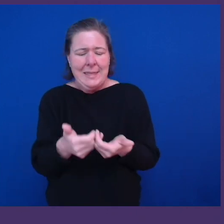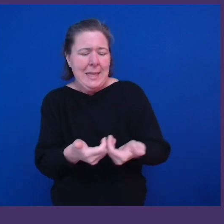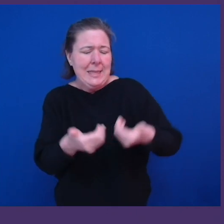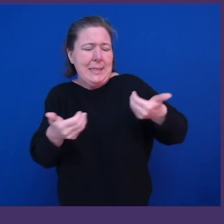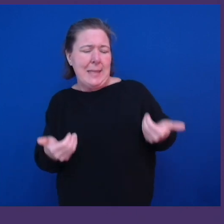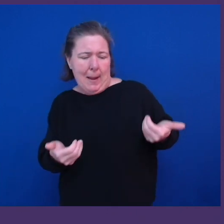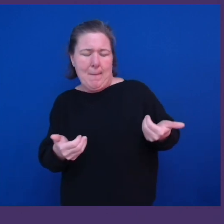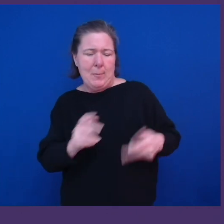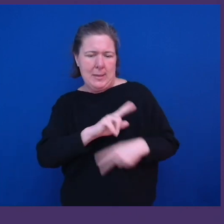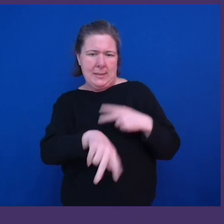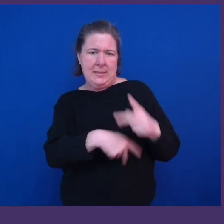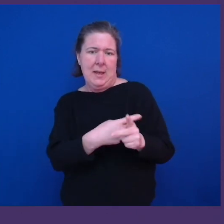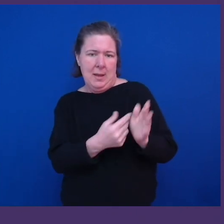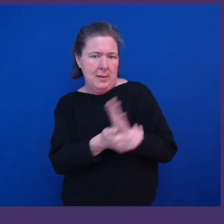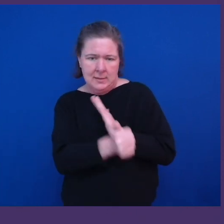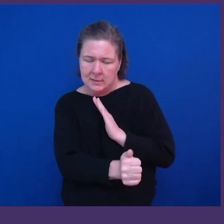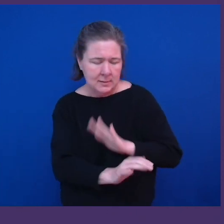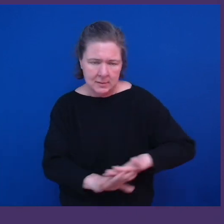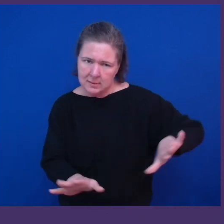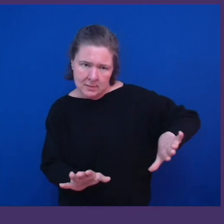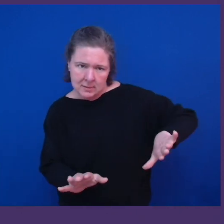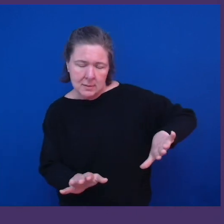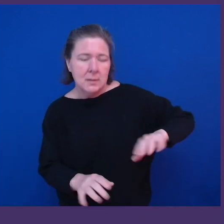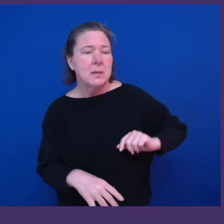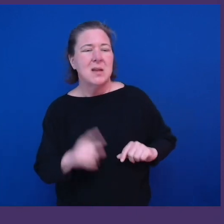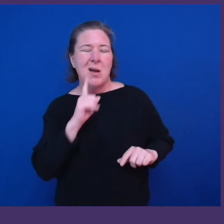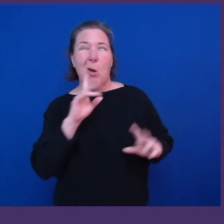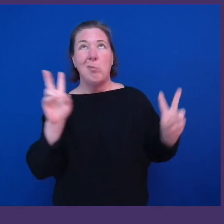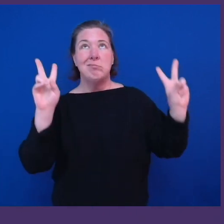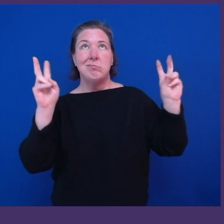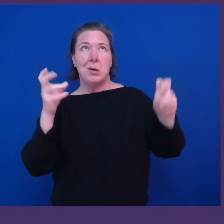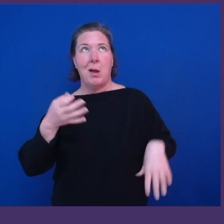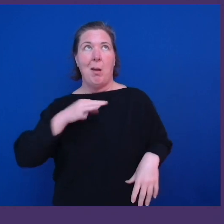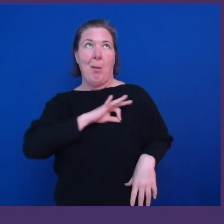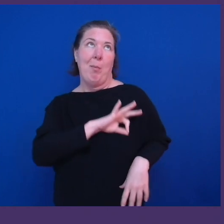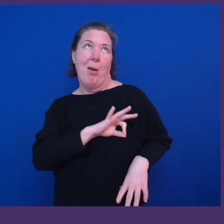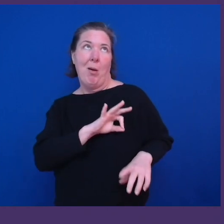or a kind of bonus feature.